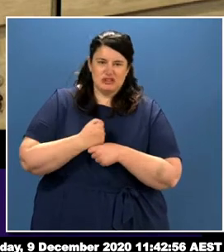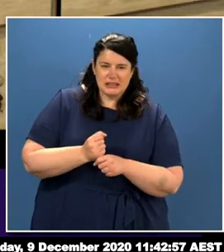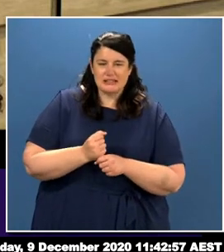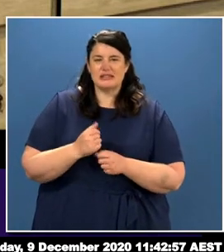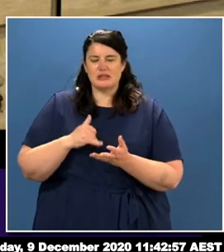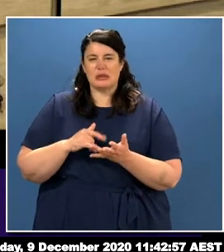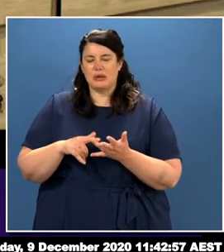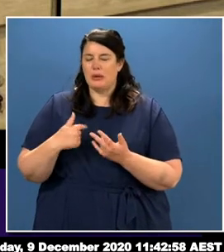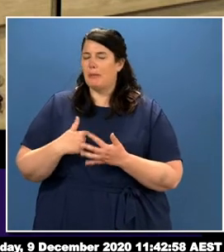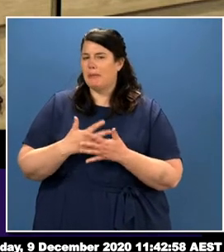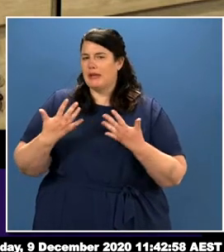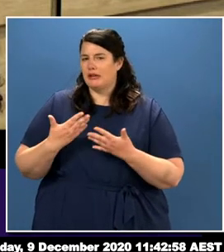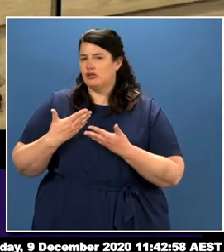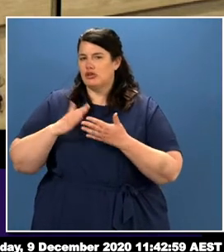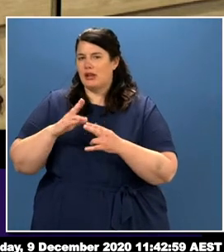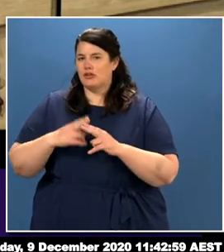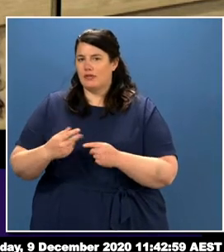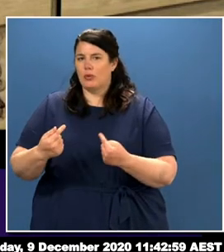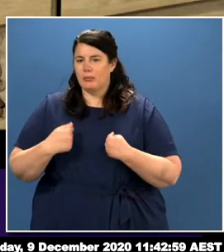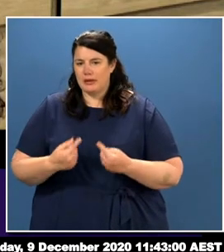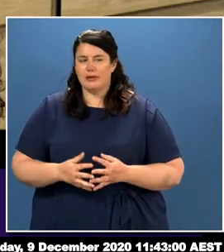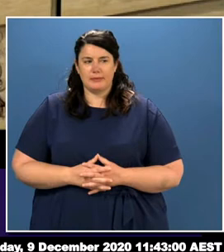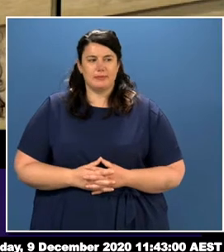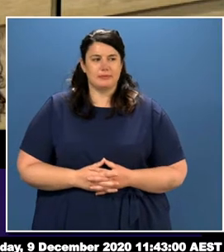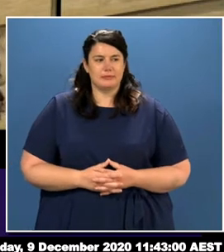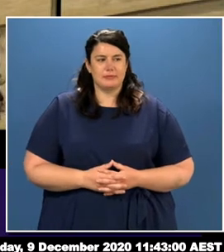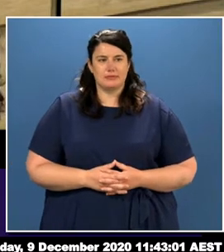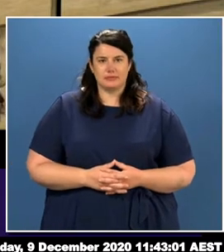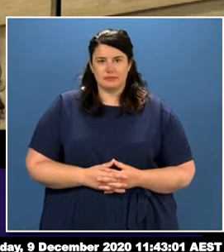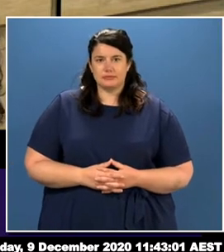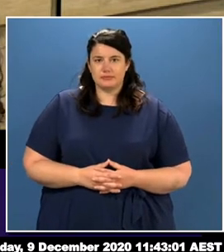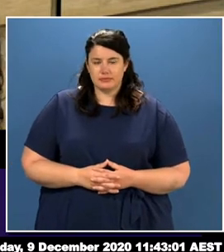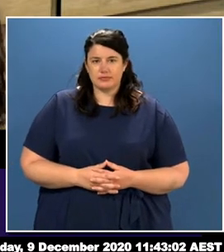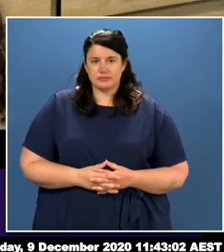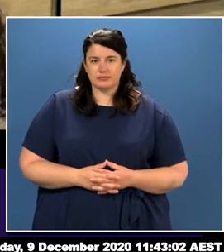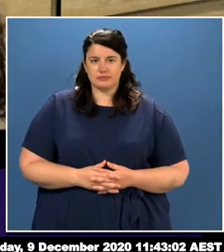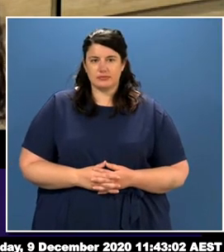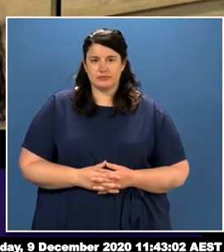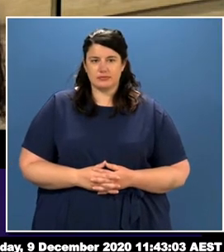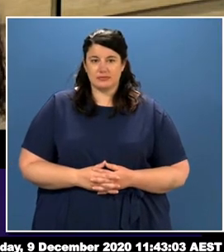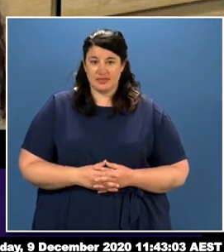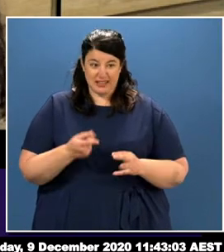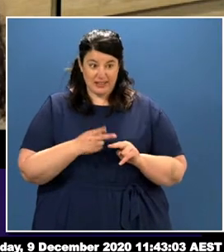challenge for anyone. You wouldn't be likely to perform at your best, having been